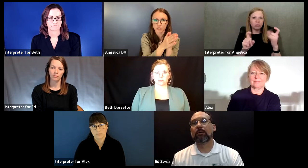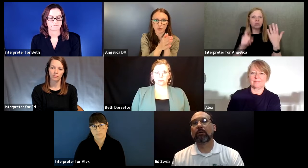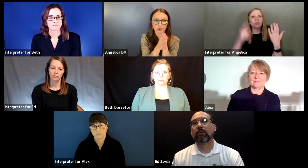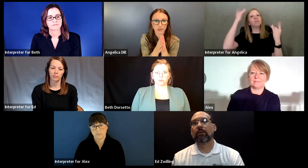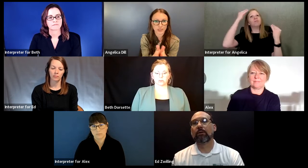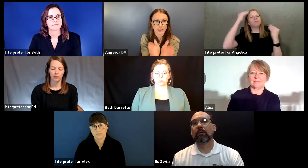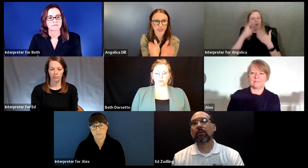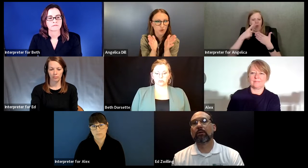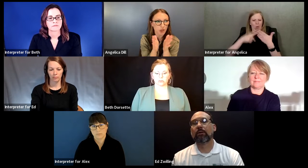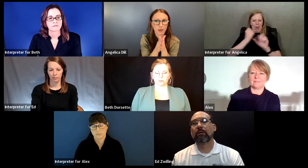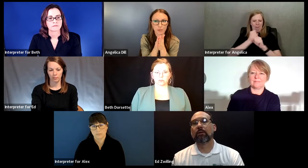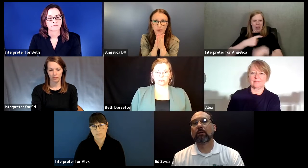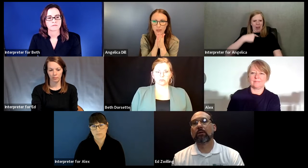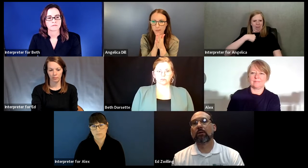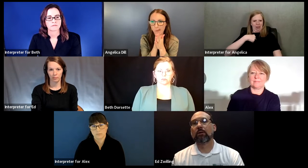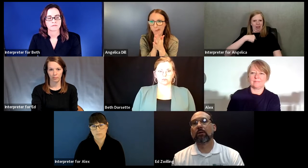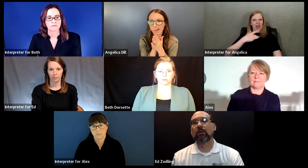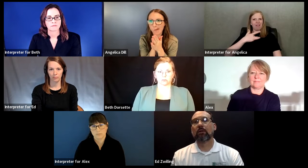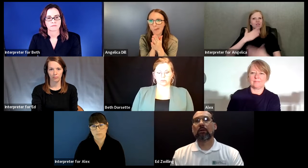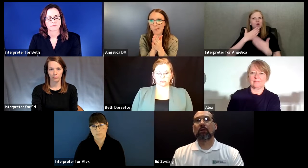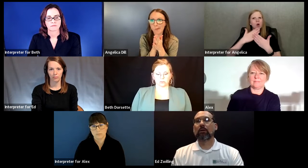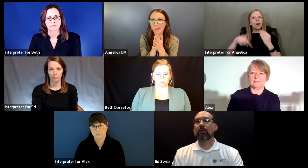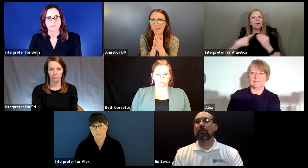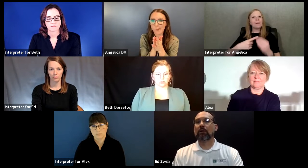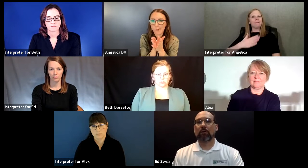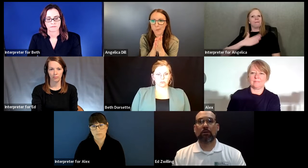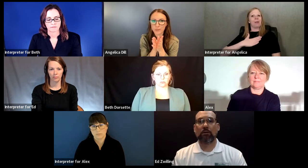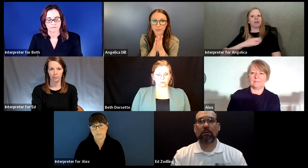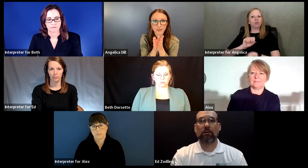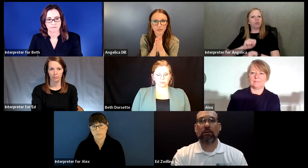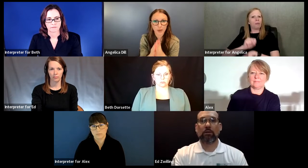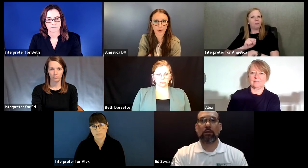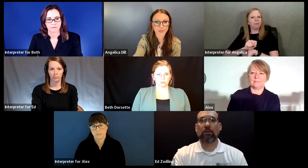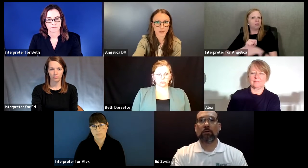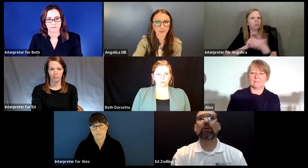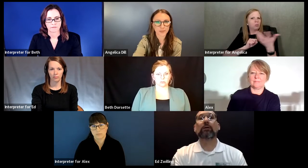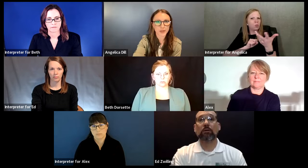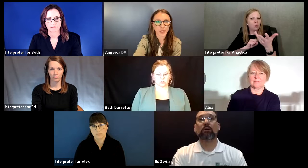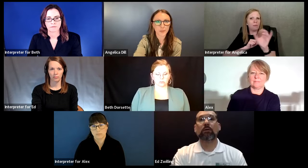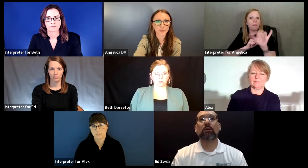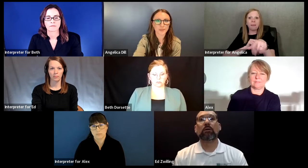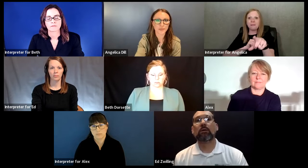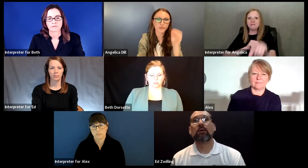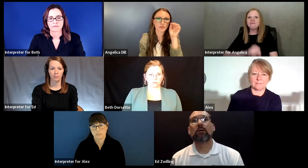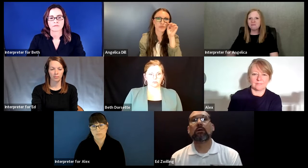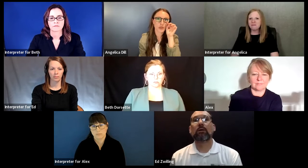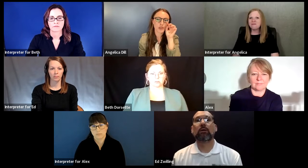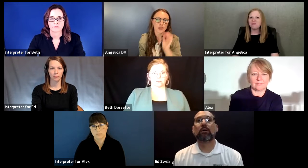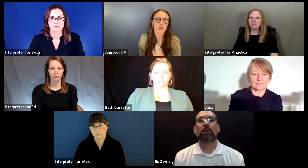Can the poll come up, Amy? Let's see if that pops up. There we go.